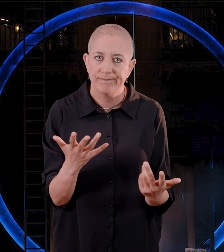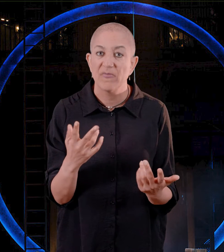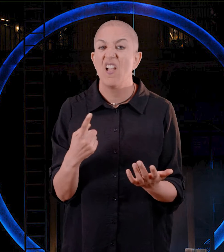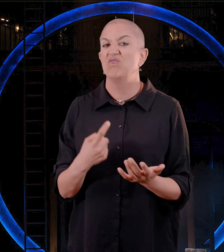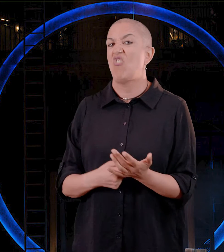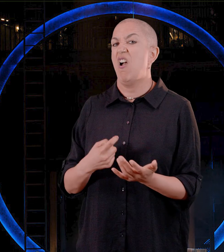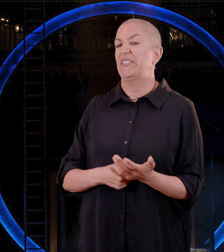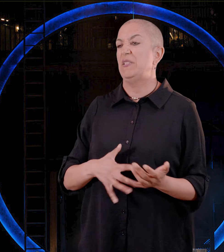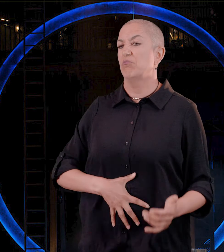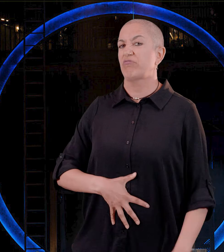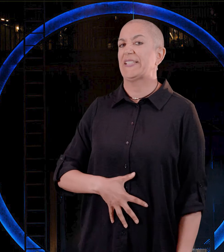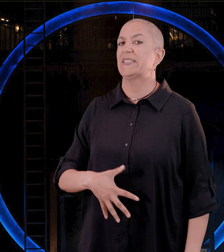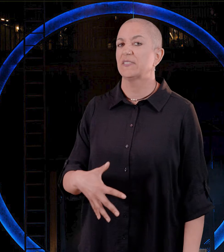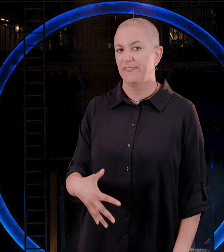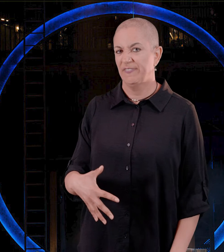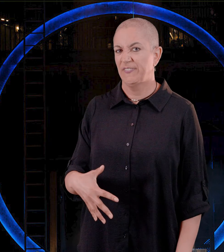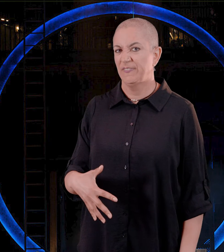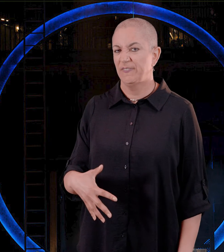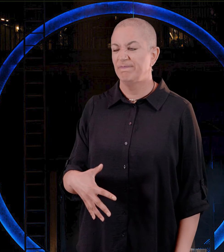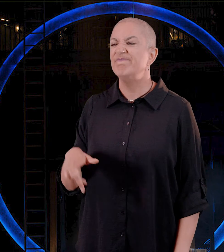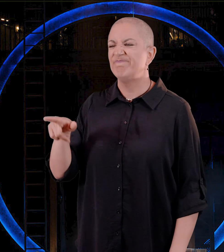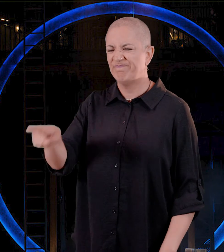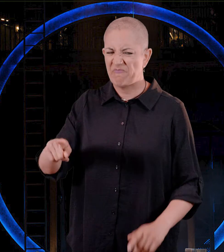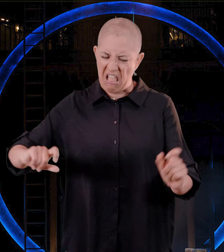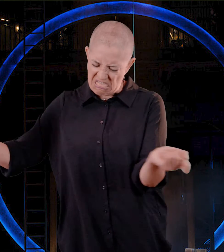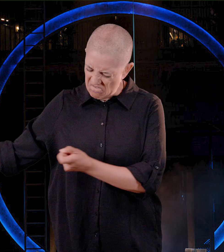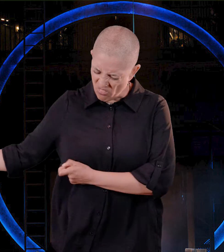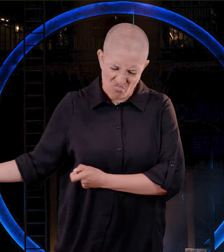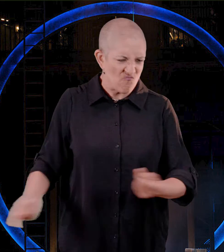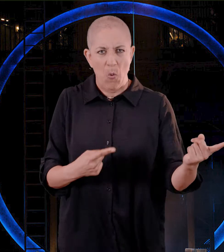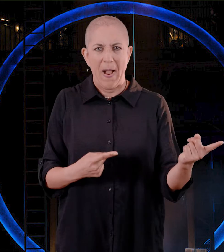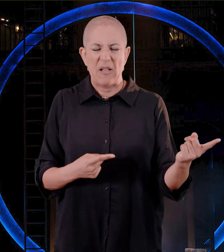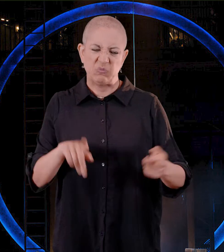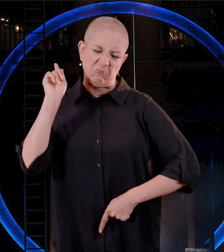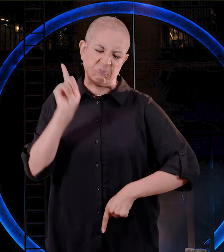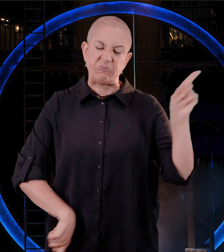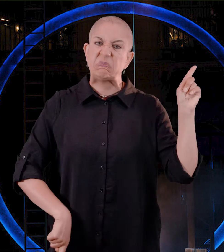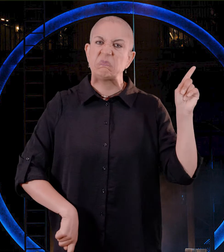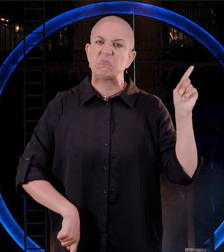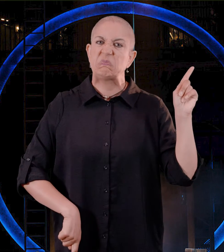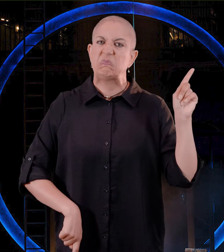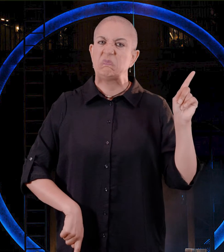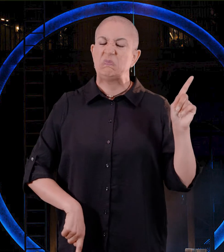Rani becomes pregnant with Lord Oakham’s child and is thrown out of the house.